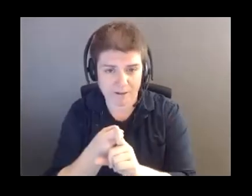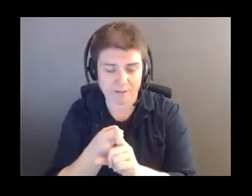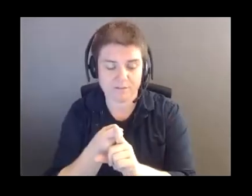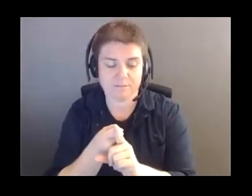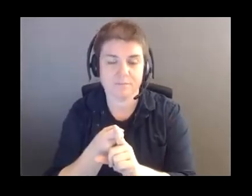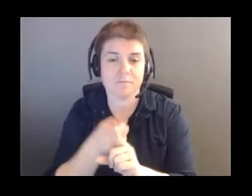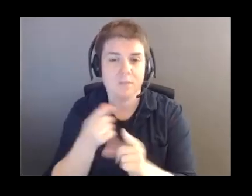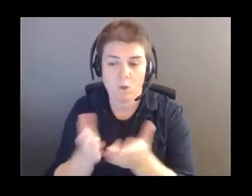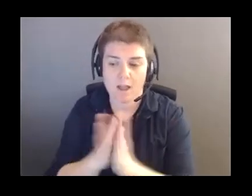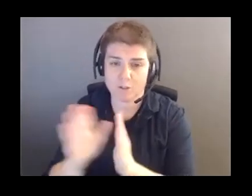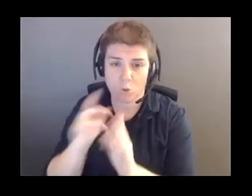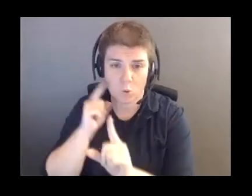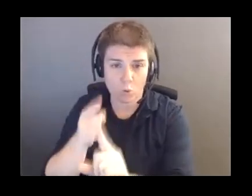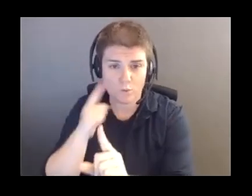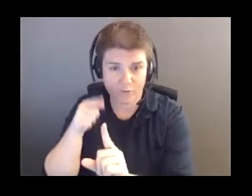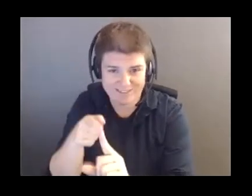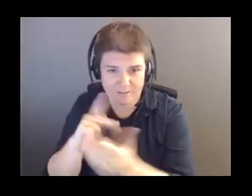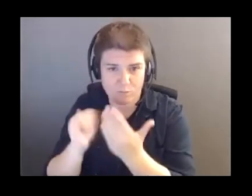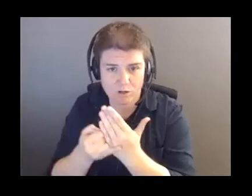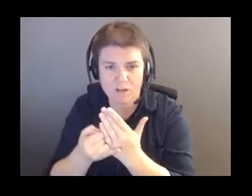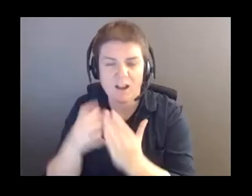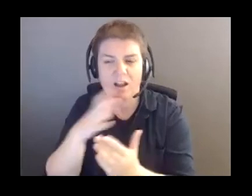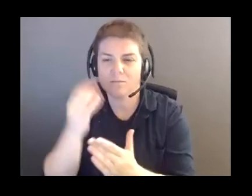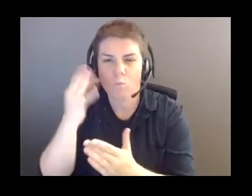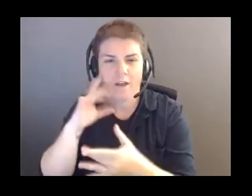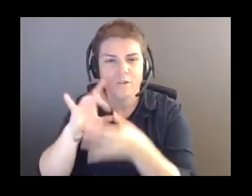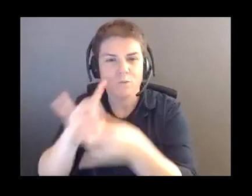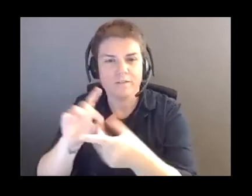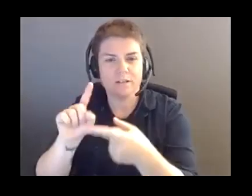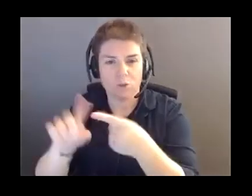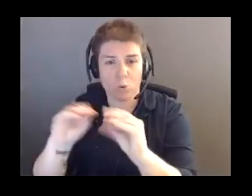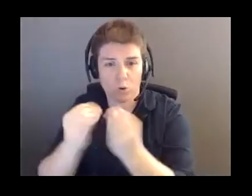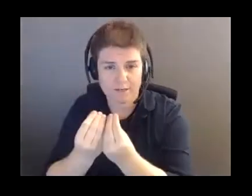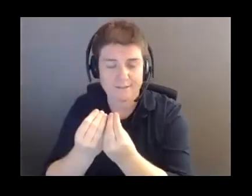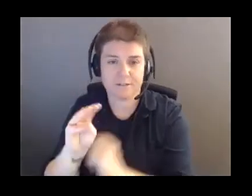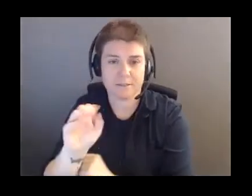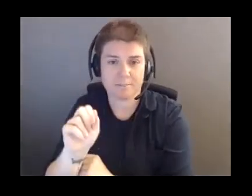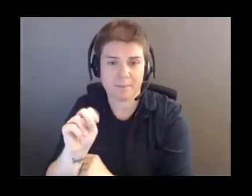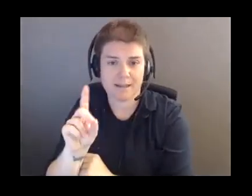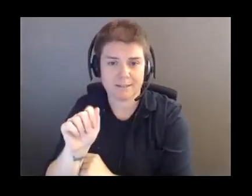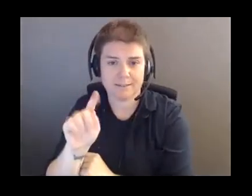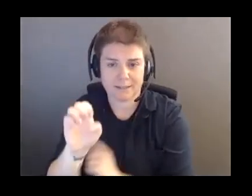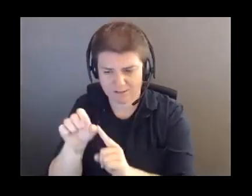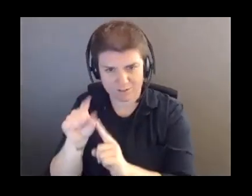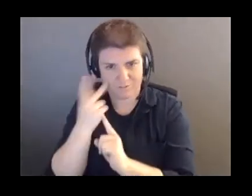project and why they're important and relevant to your organization's mandate. Again, you'll notice that mandate comes up quite a bit throughout